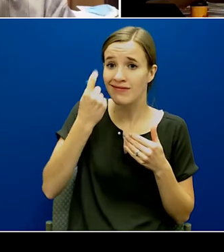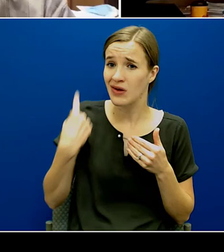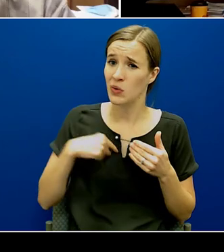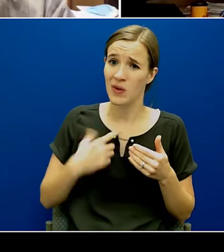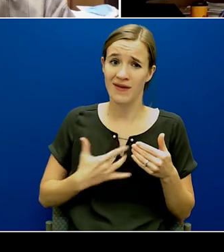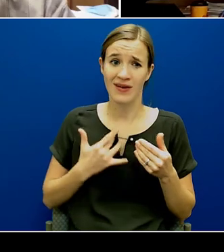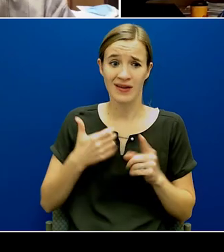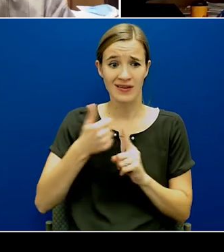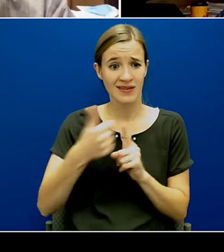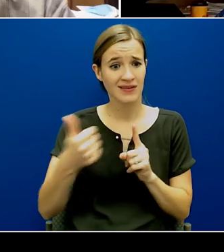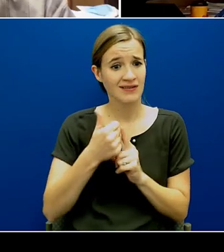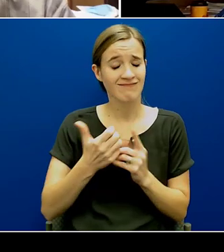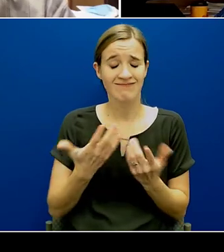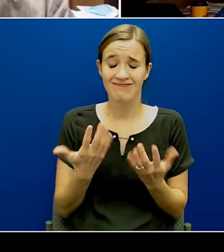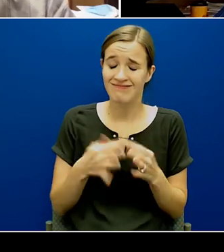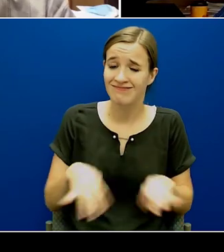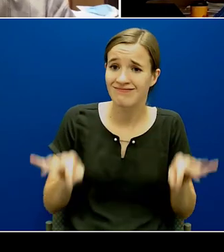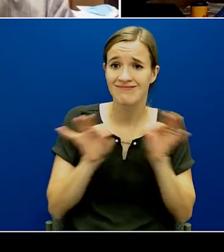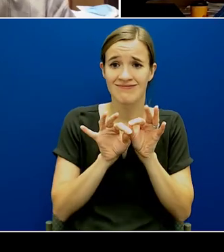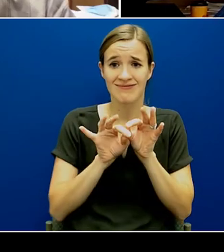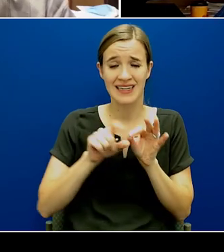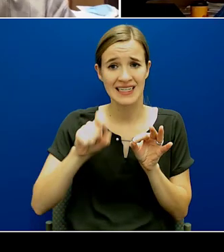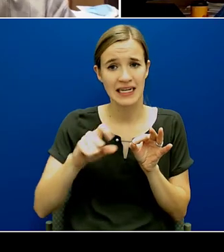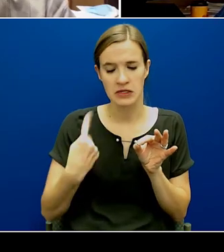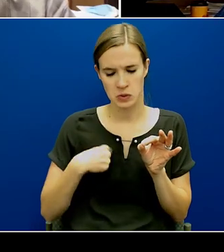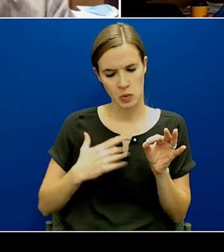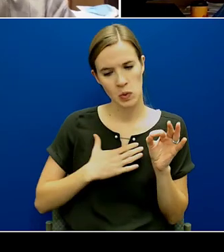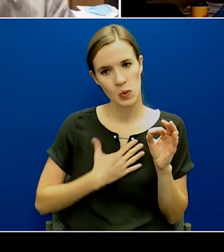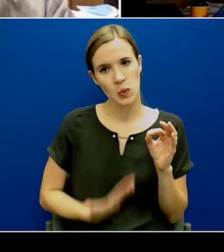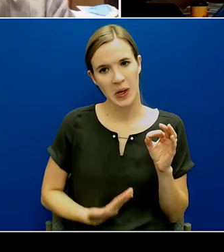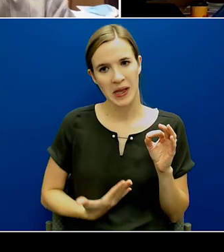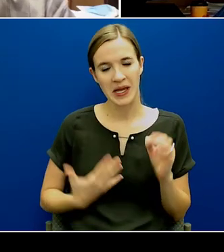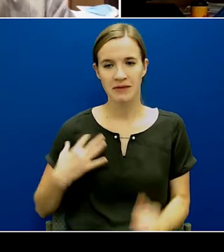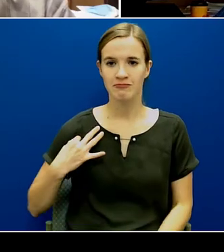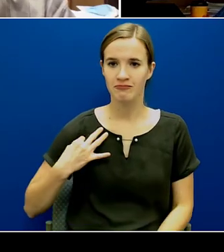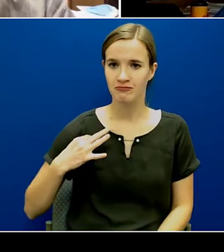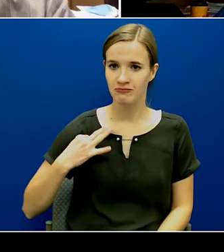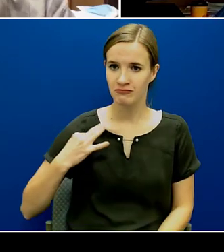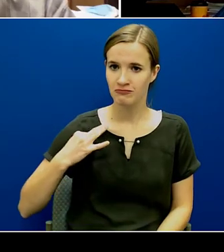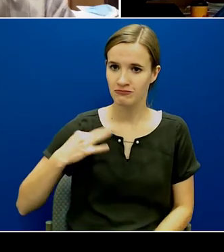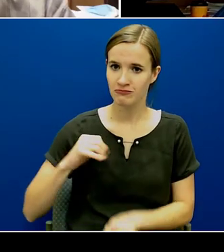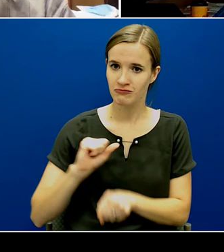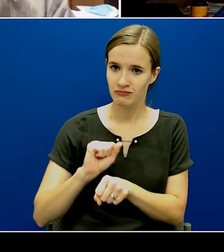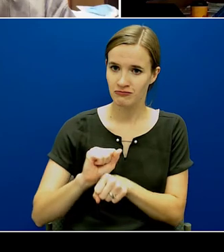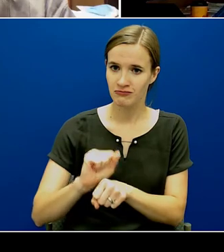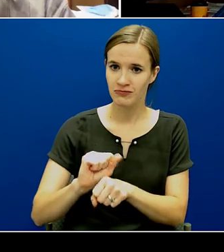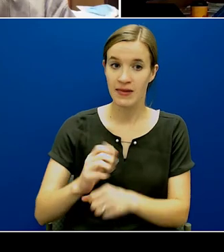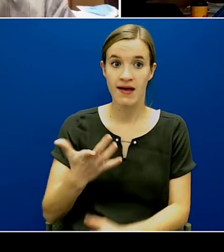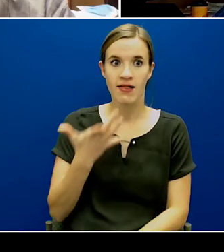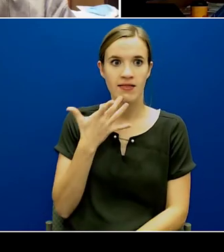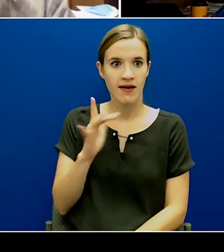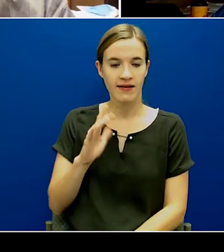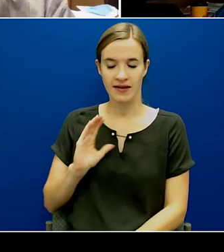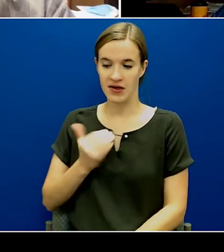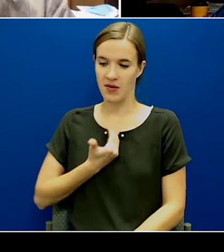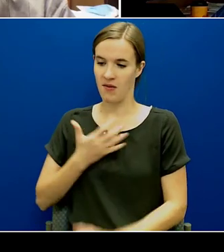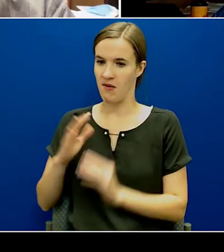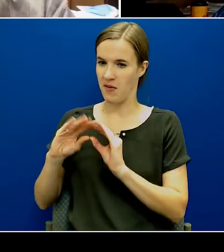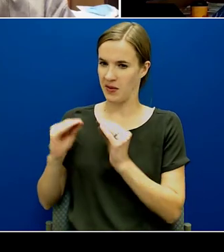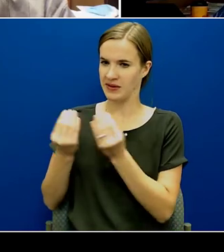organization that believes so much in providing that service for people with disabilities that we're willing to step up to